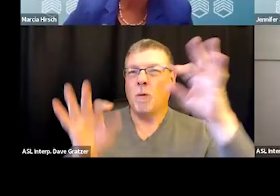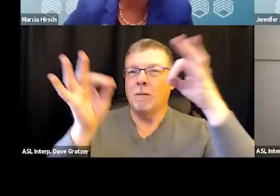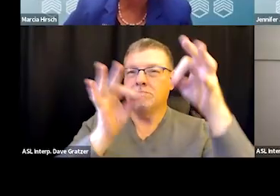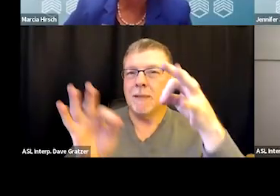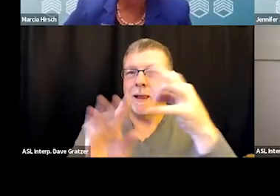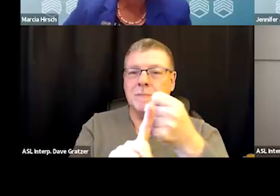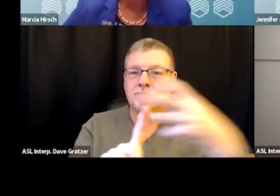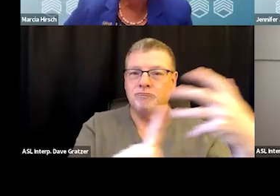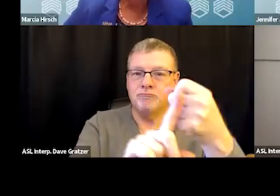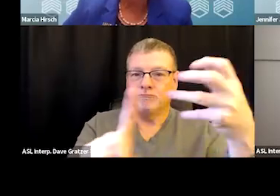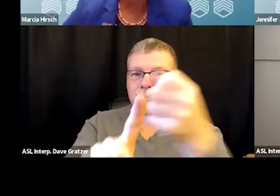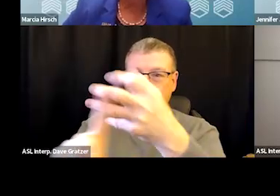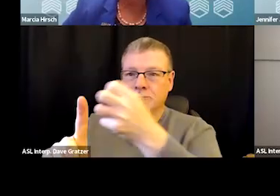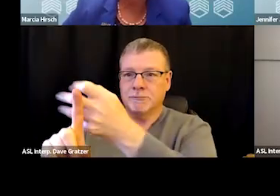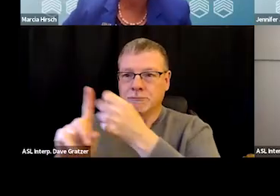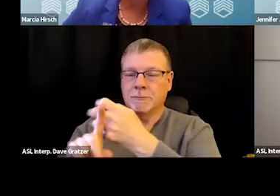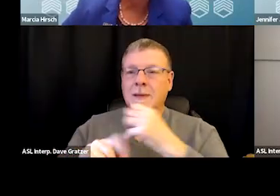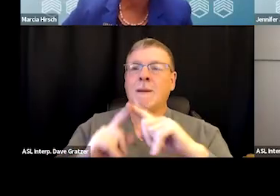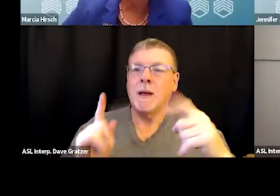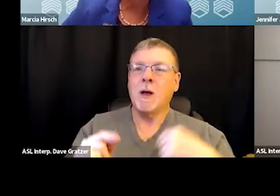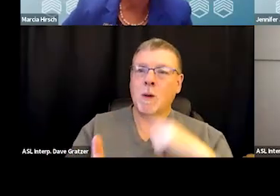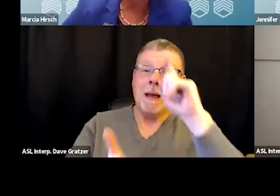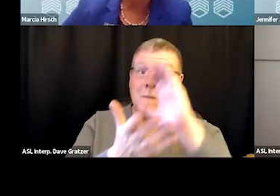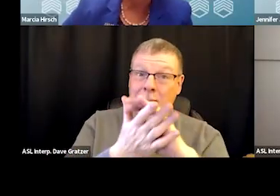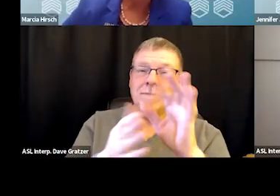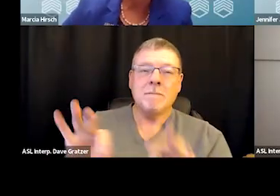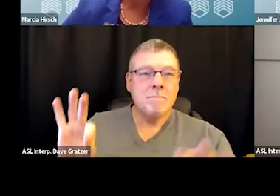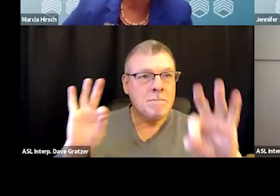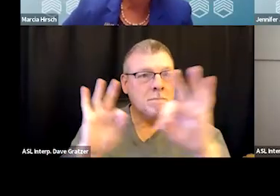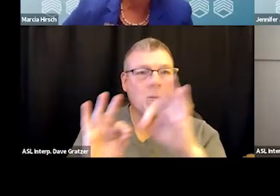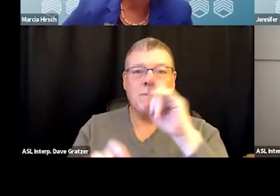presentation, but we believe it's really important for you to understand what